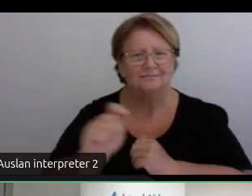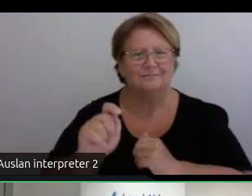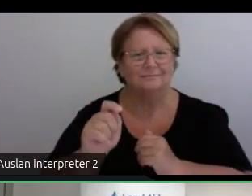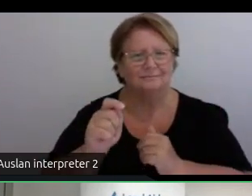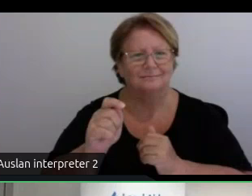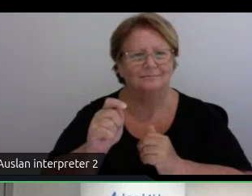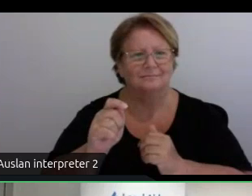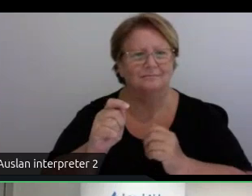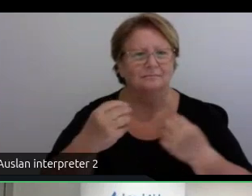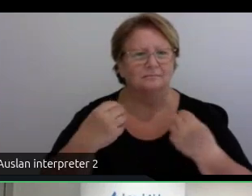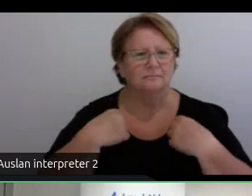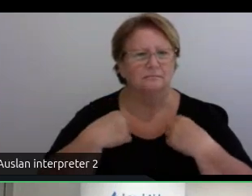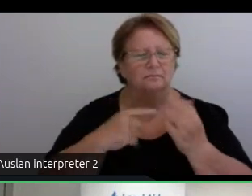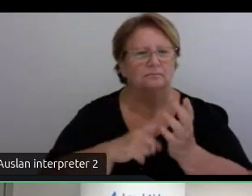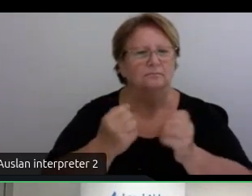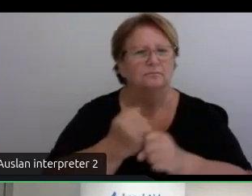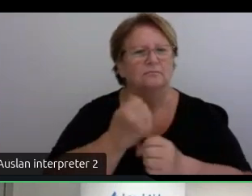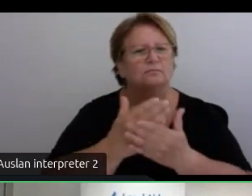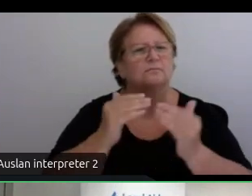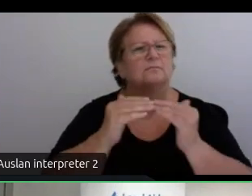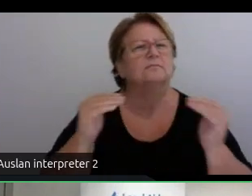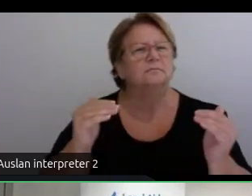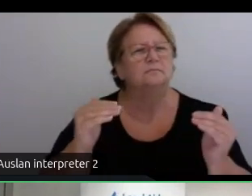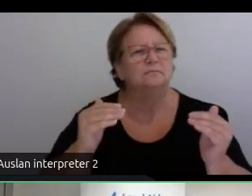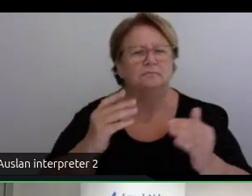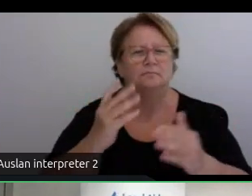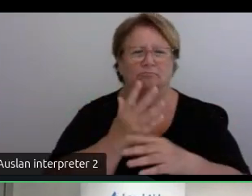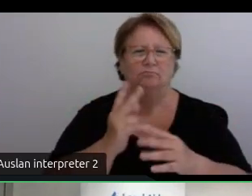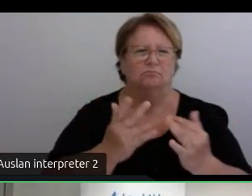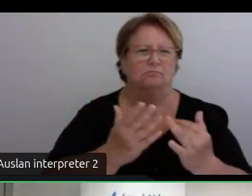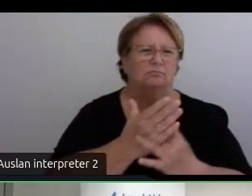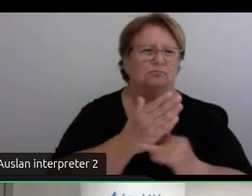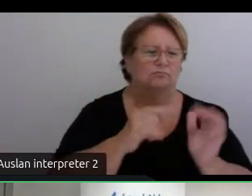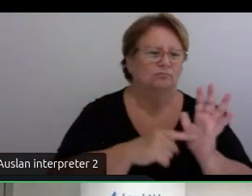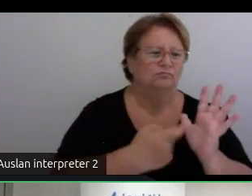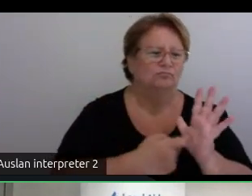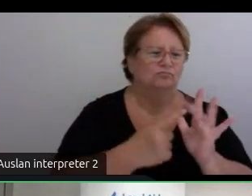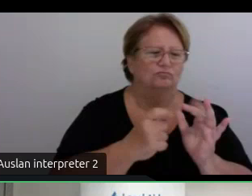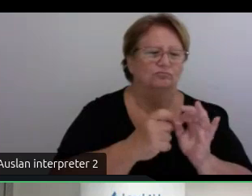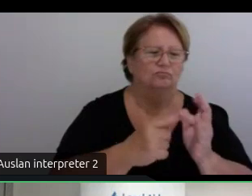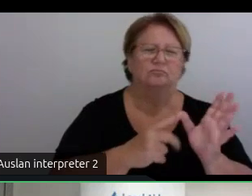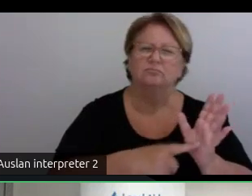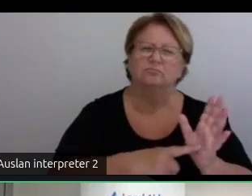management company come up with a fair outcome rather than letting it go through a tribunal which